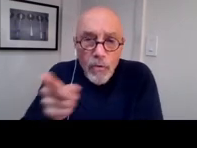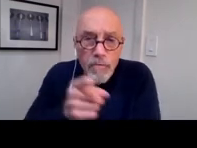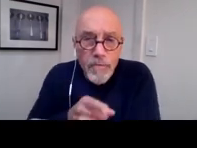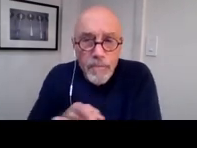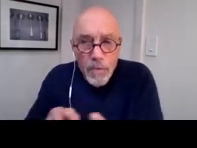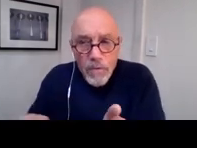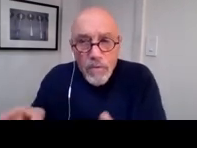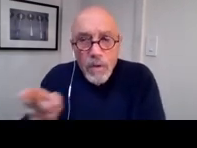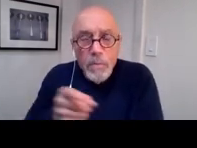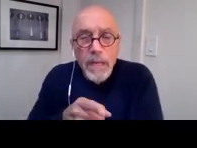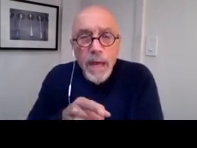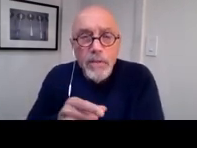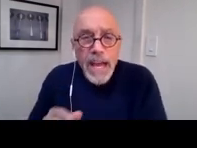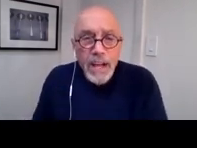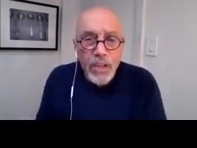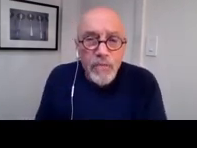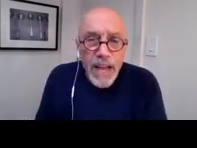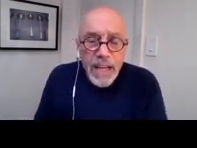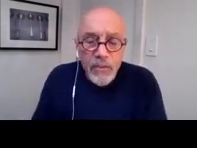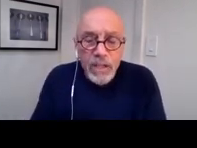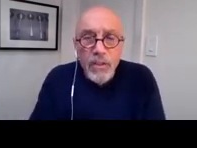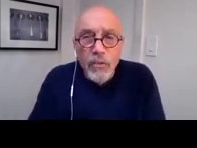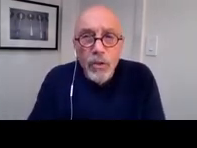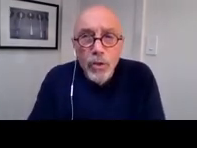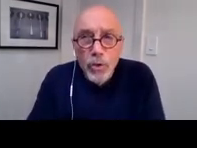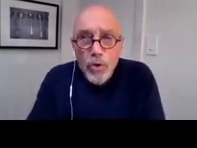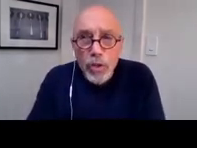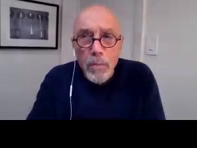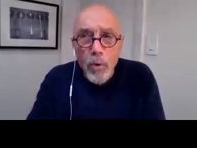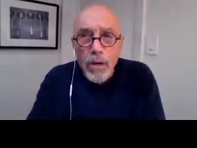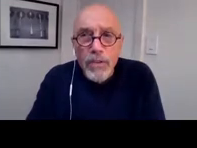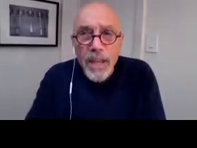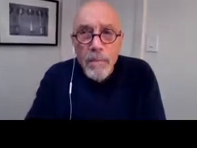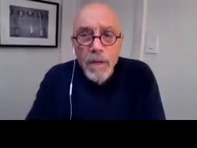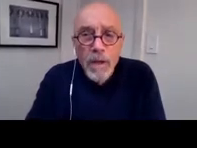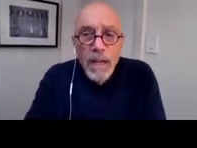And so being able to access financing is hugely important to them.